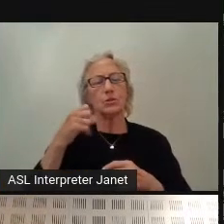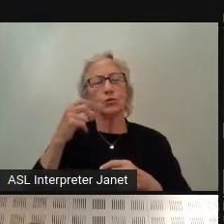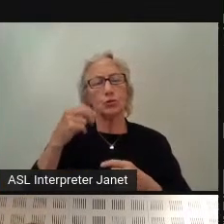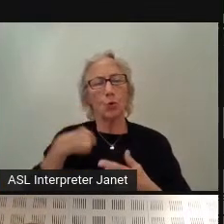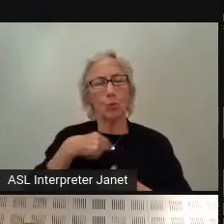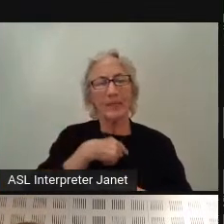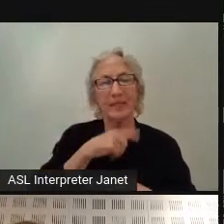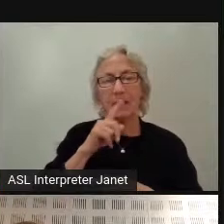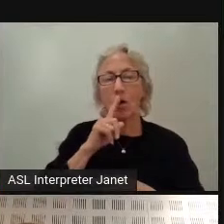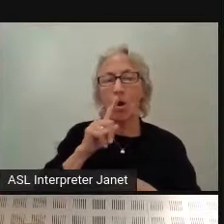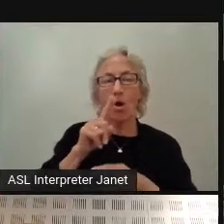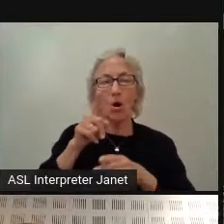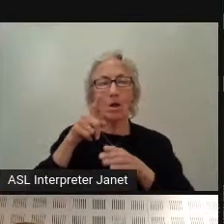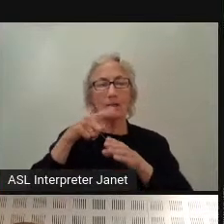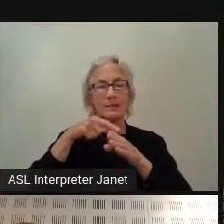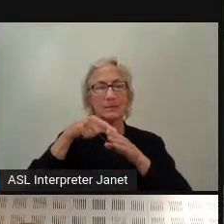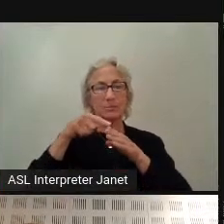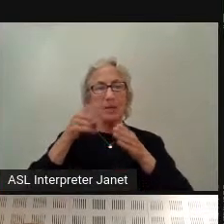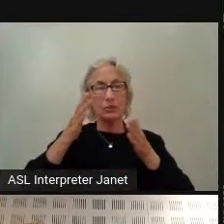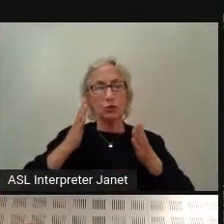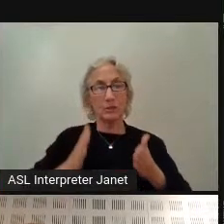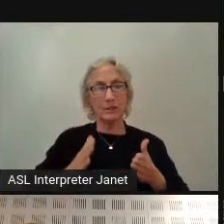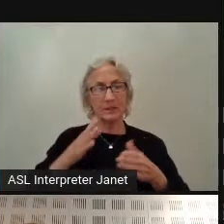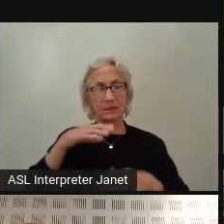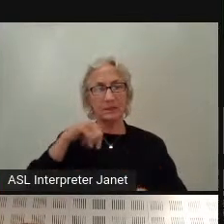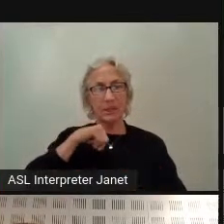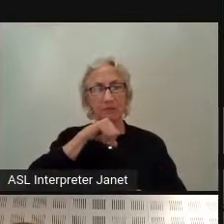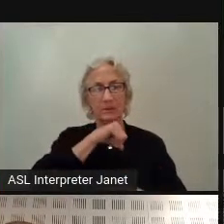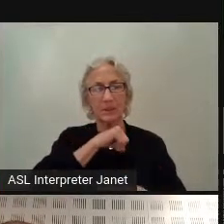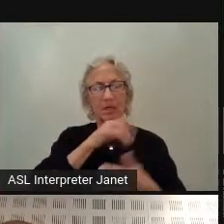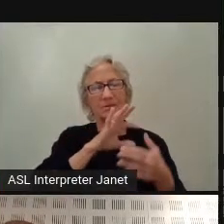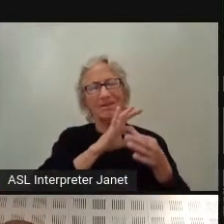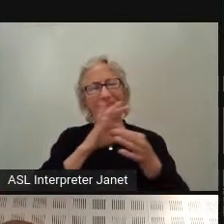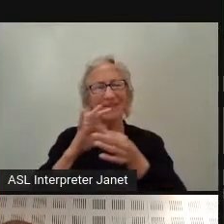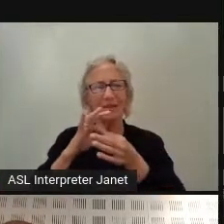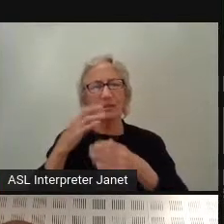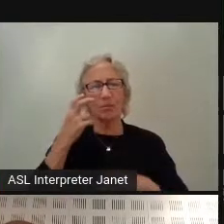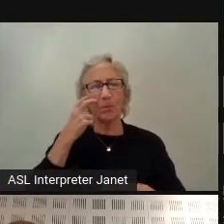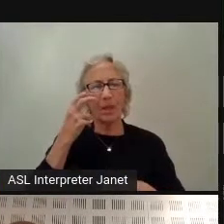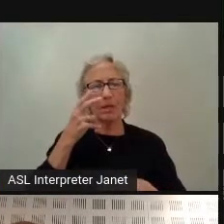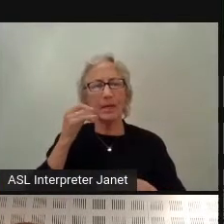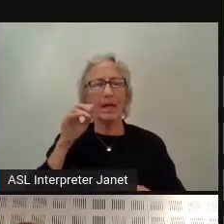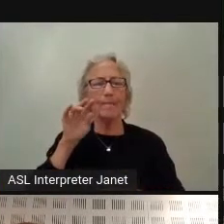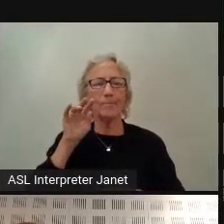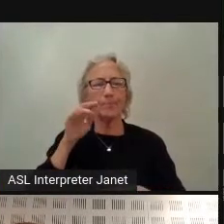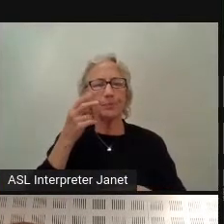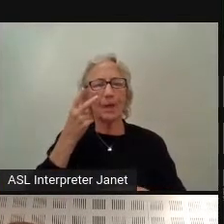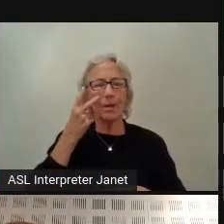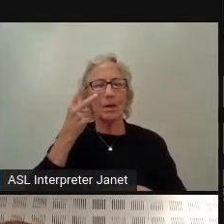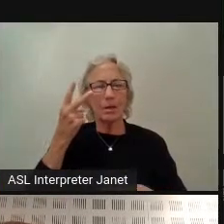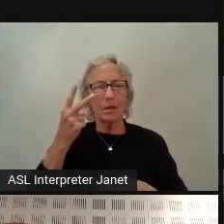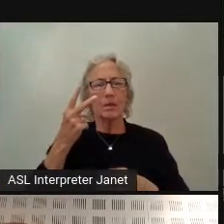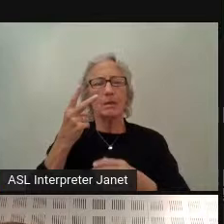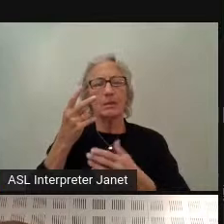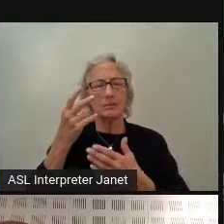know accessibility technologies and so on. So we are specialists when it comes to how blind and